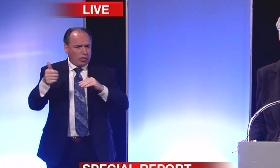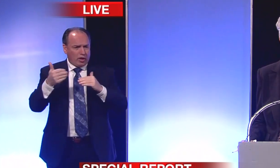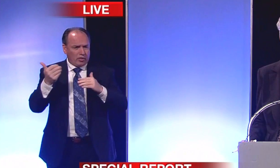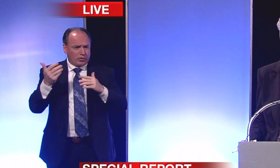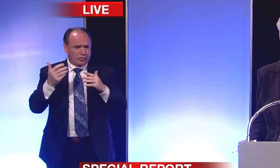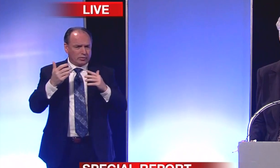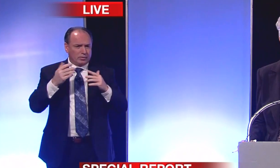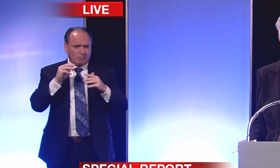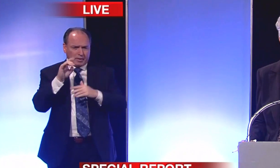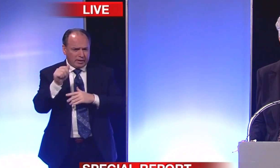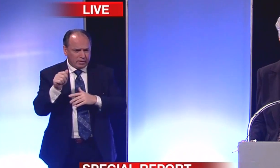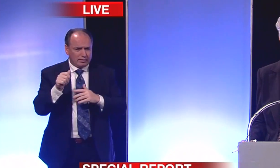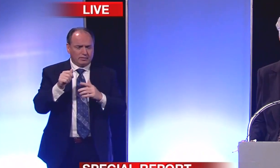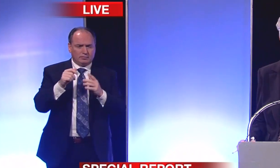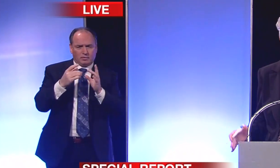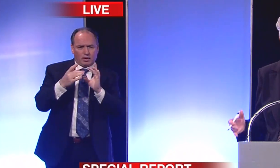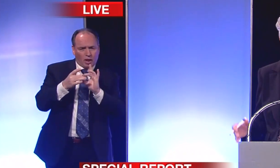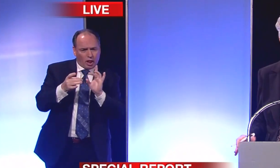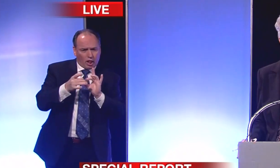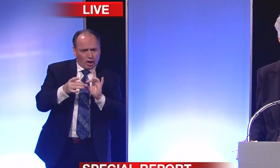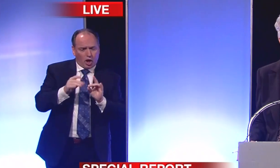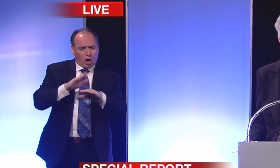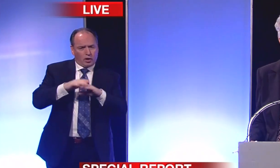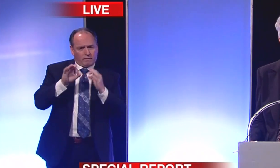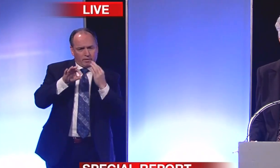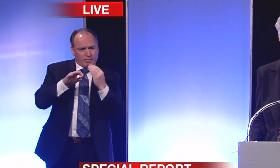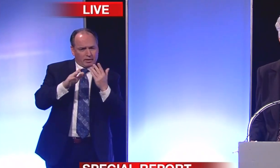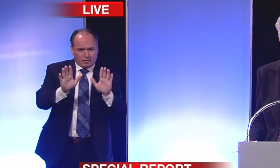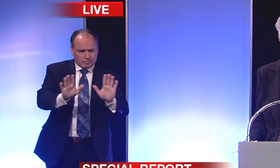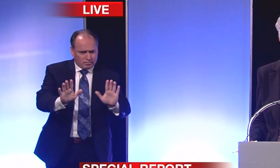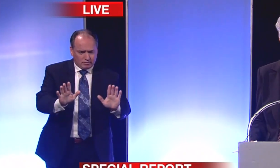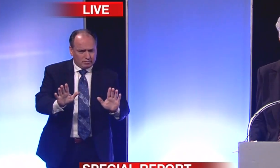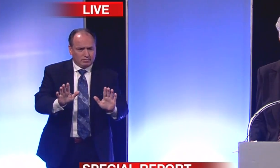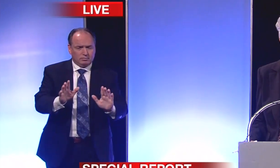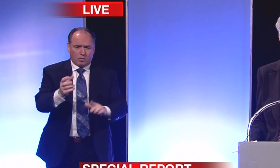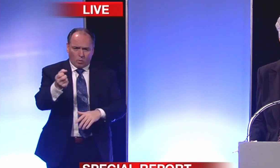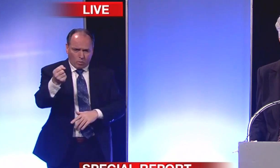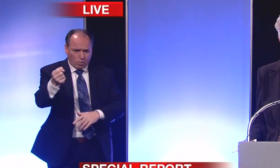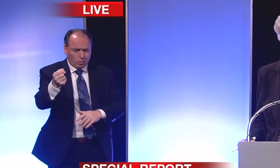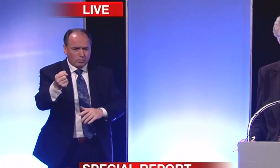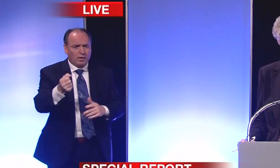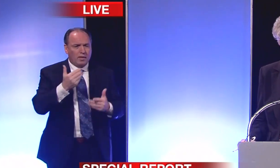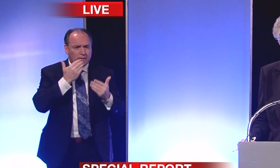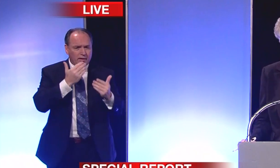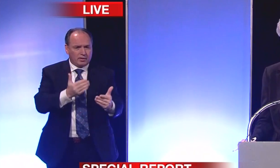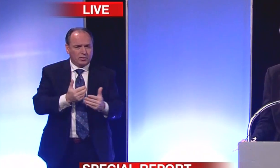EXCUSE ME. I WOULD LIKE TO ASK ALL ÃWE